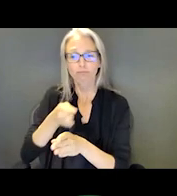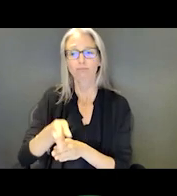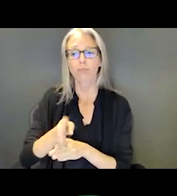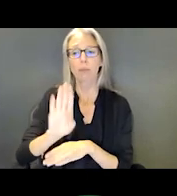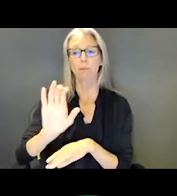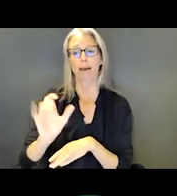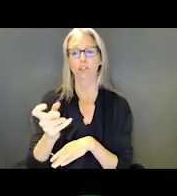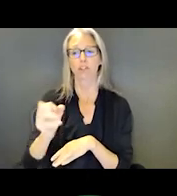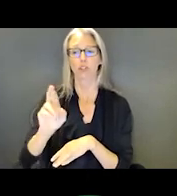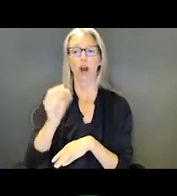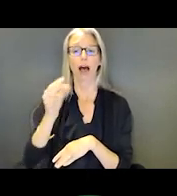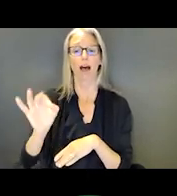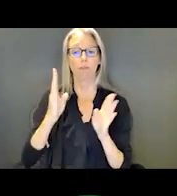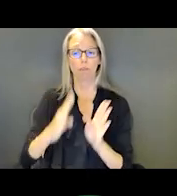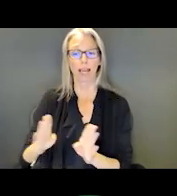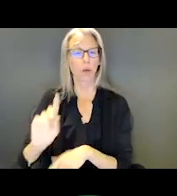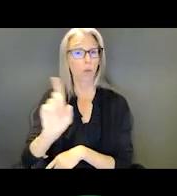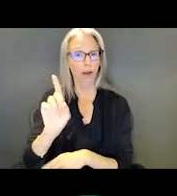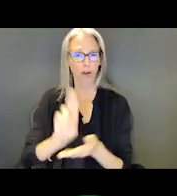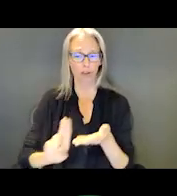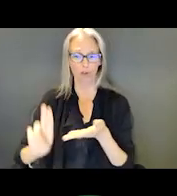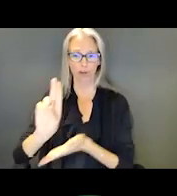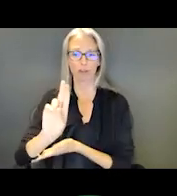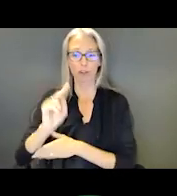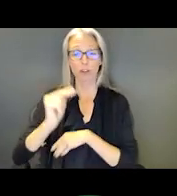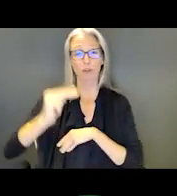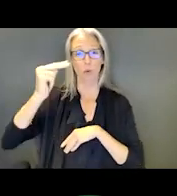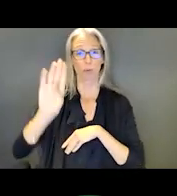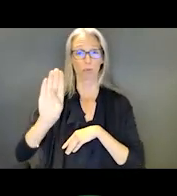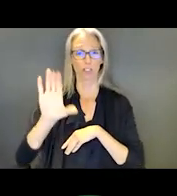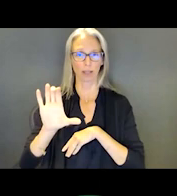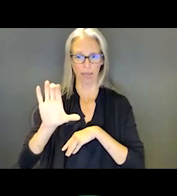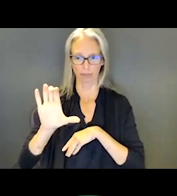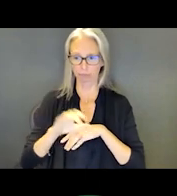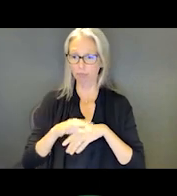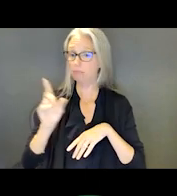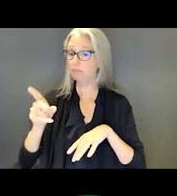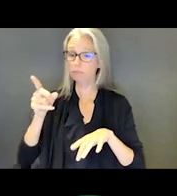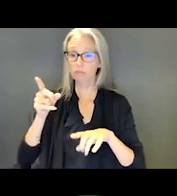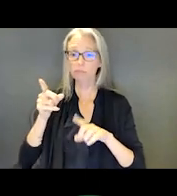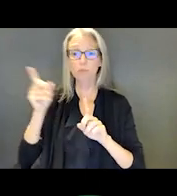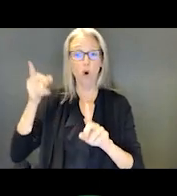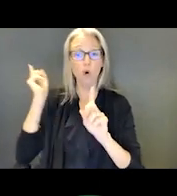Michaela became involved with goals and improving access and inclusion in parks. Through her